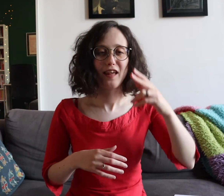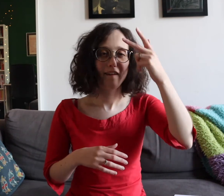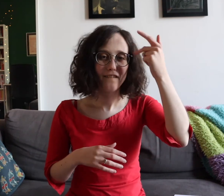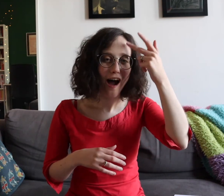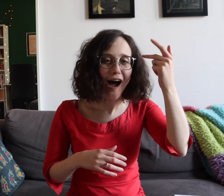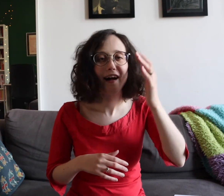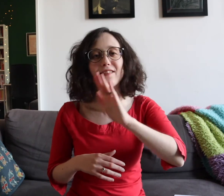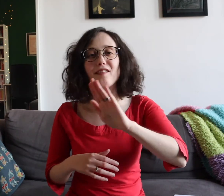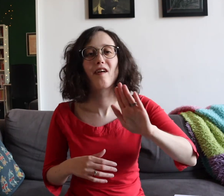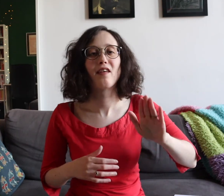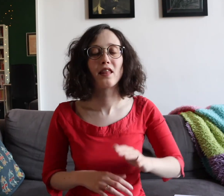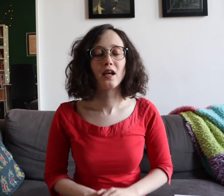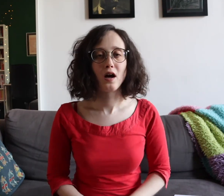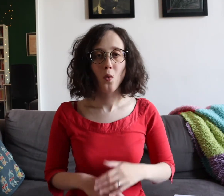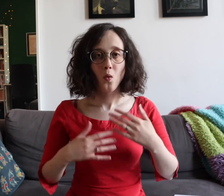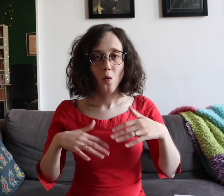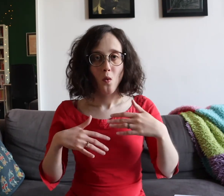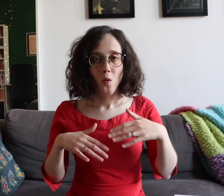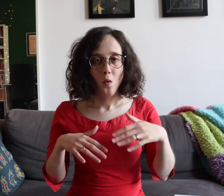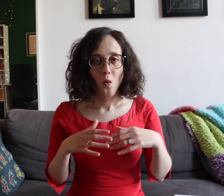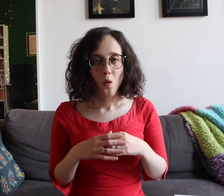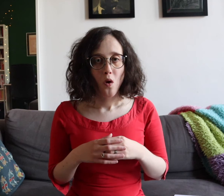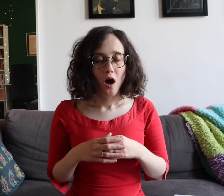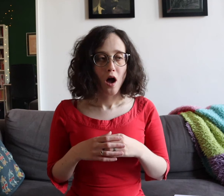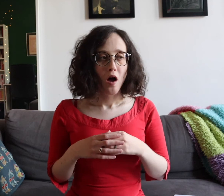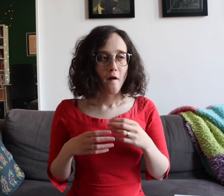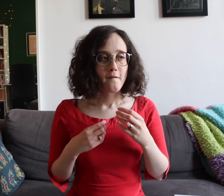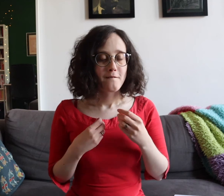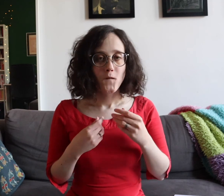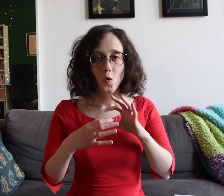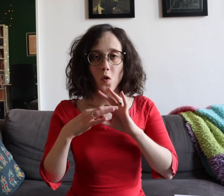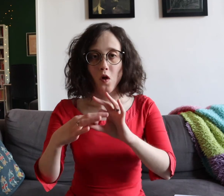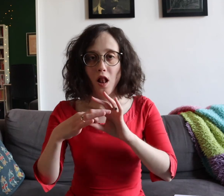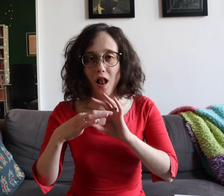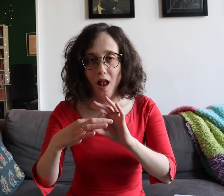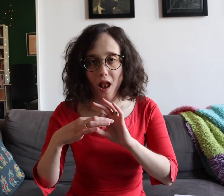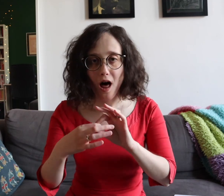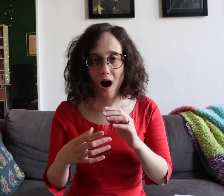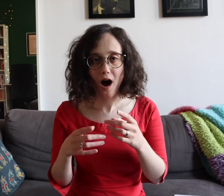experiences. Whoa, I felt so connected with them.